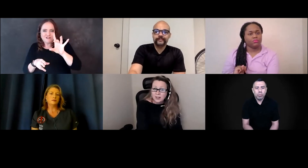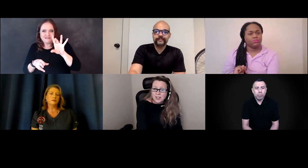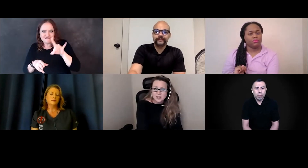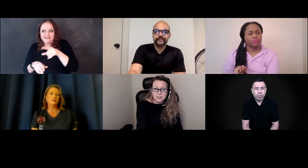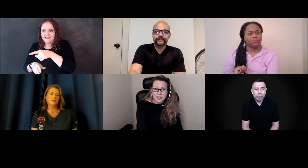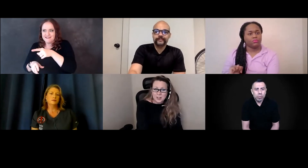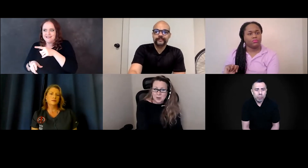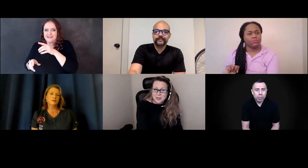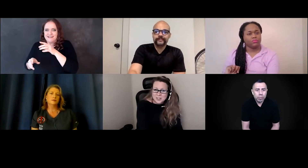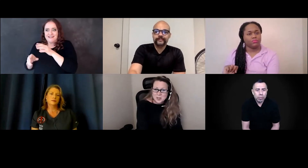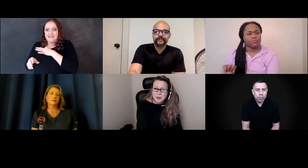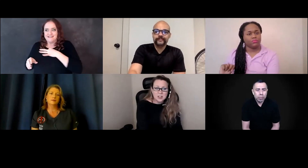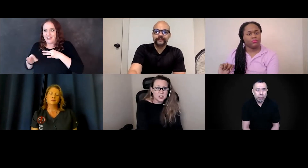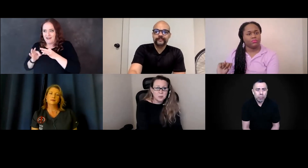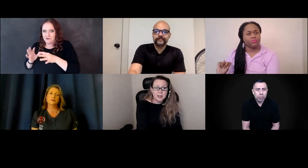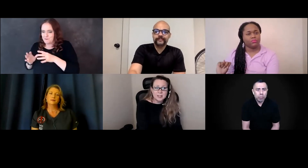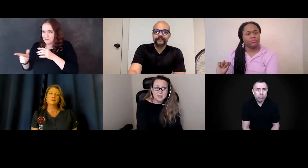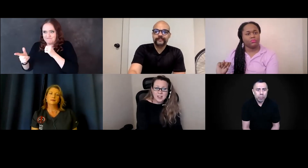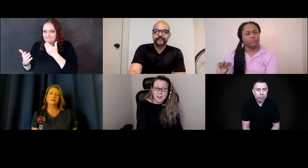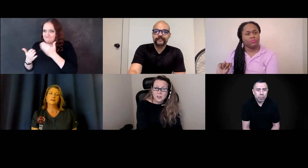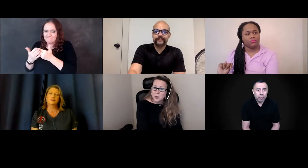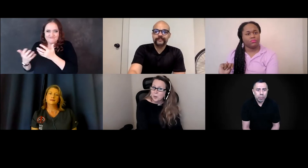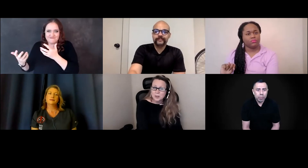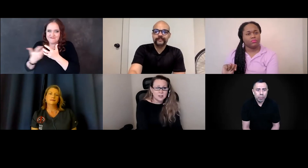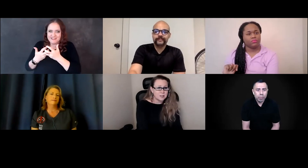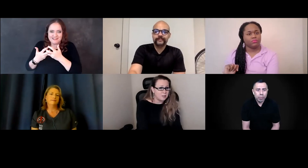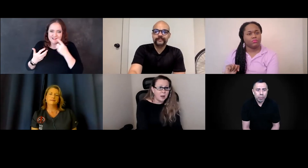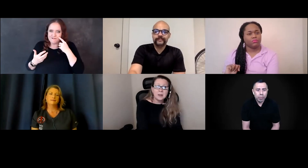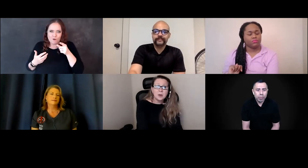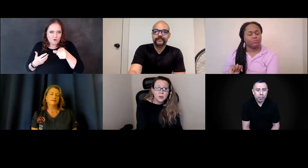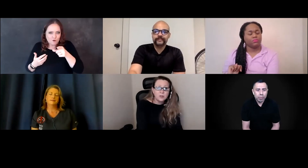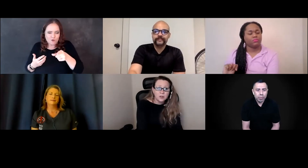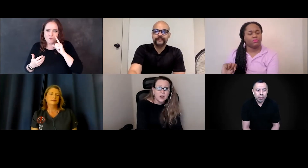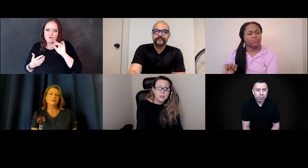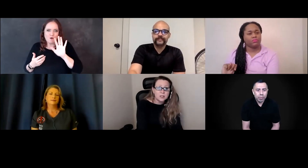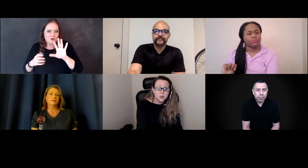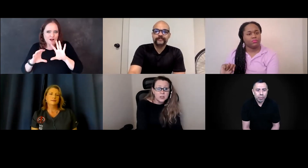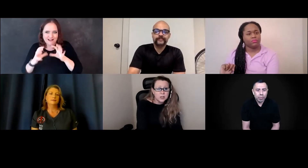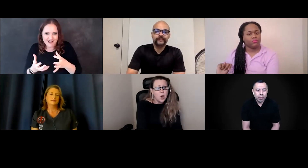But like you mentioned Jermaine, just because there's staff interpreters does not mean they're a good fit for every situation.